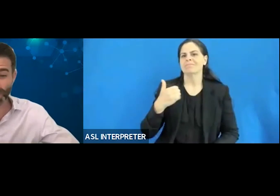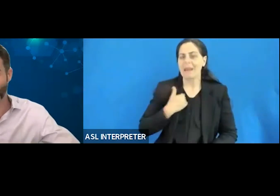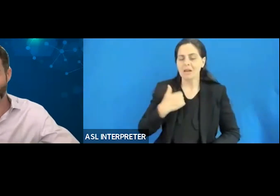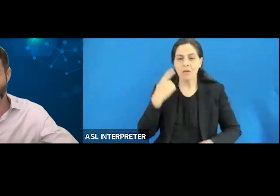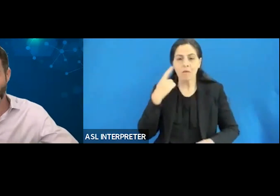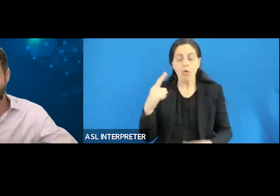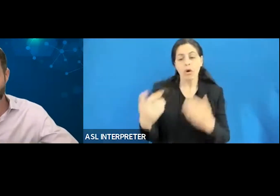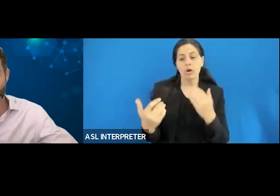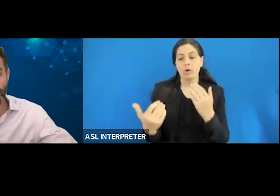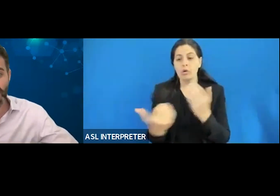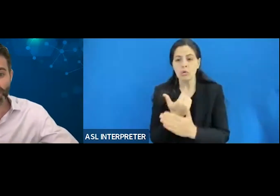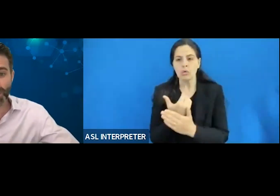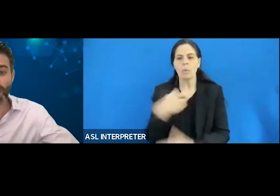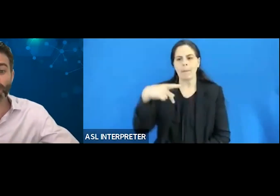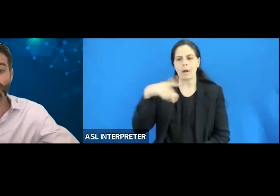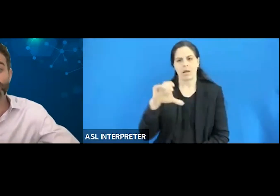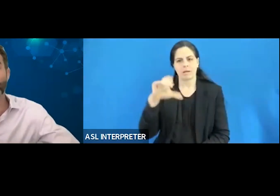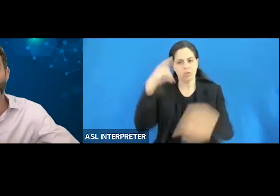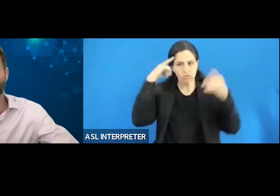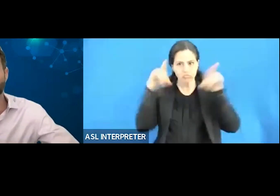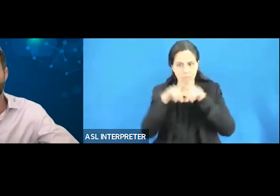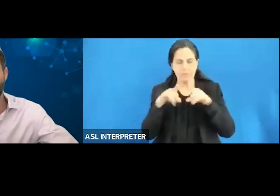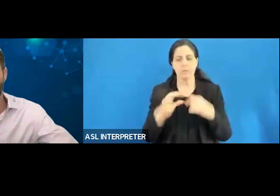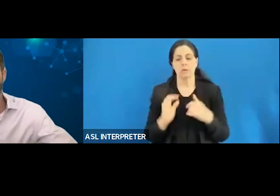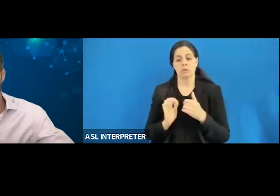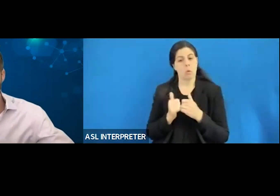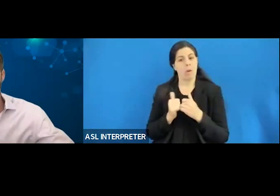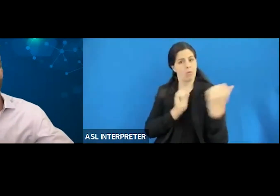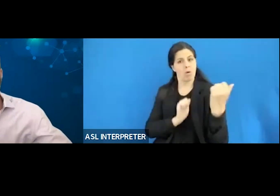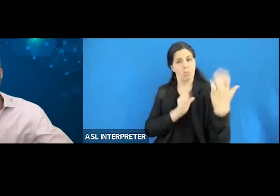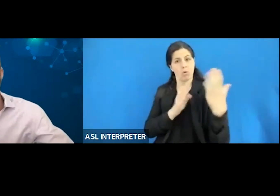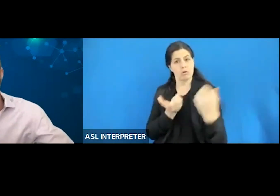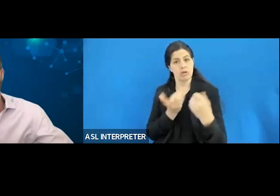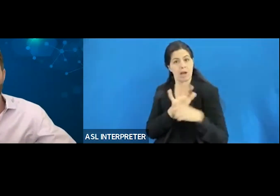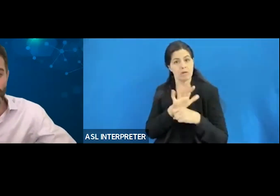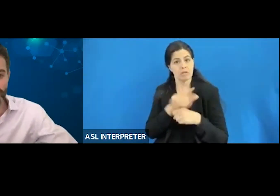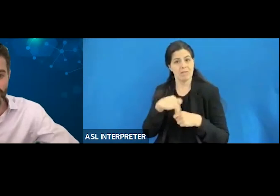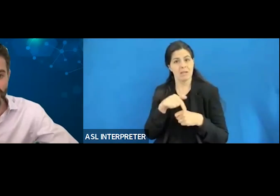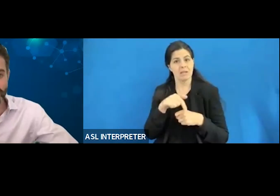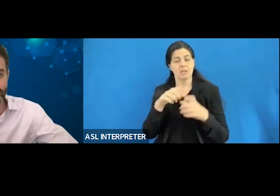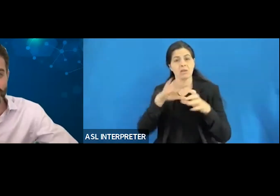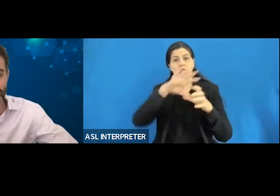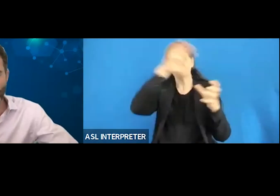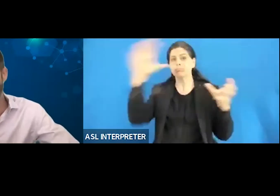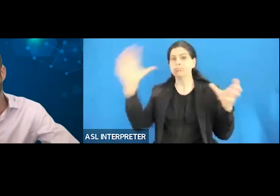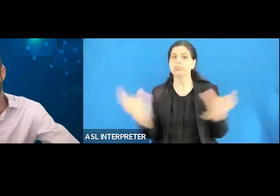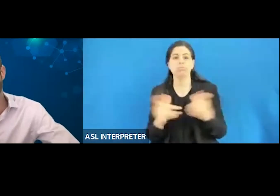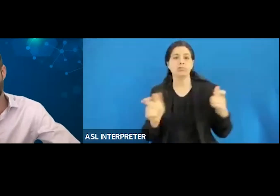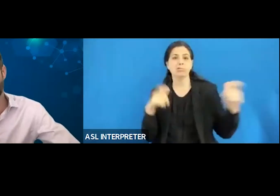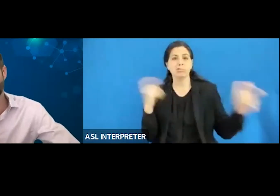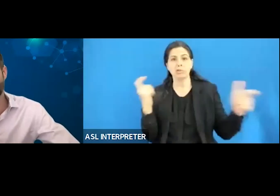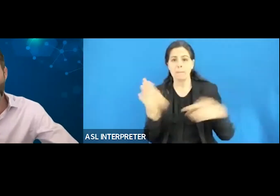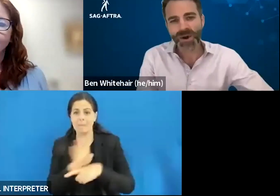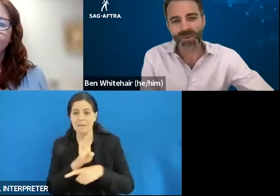So how is SAG-AFTRA approaching coverage of this wide world of podcasts? I'm so glad you asked.